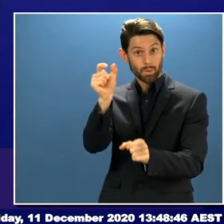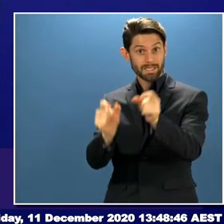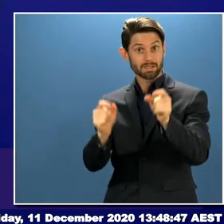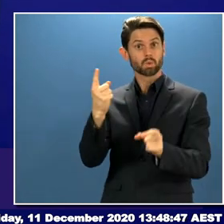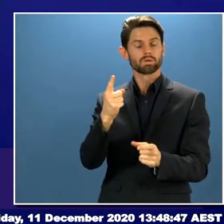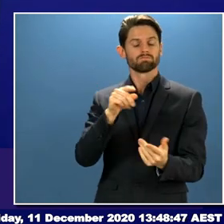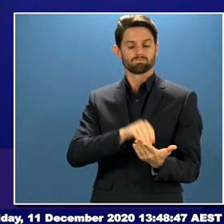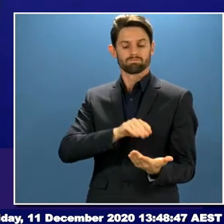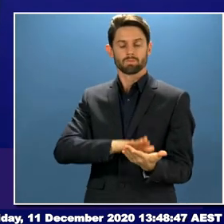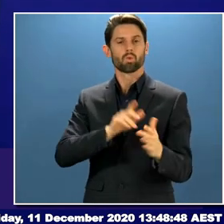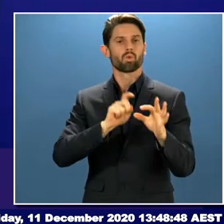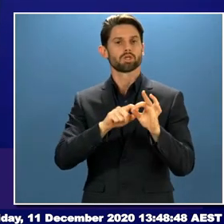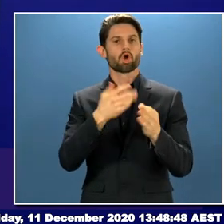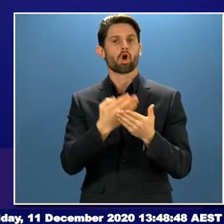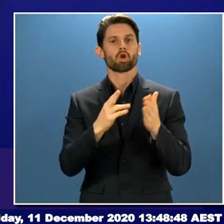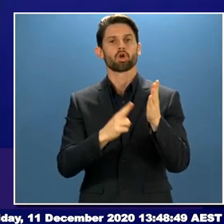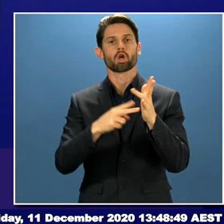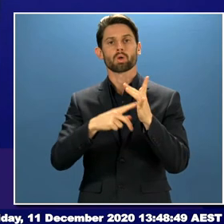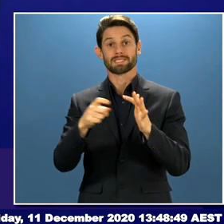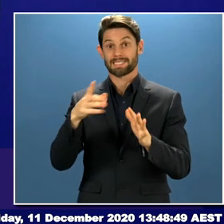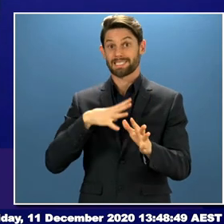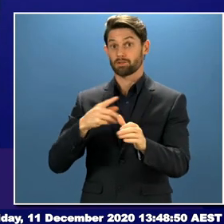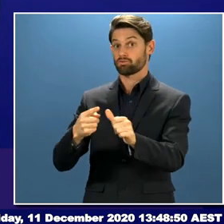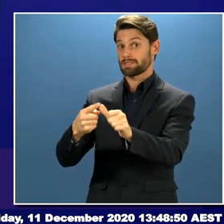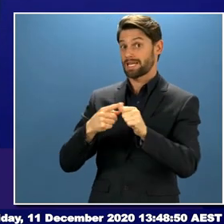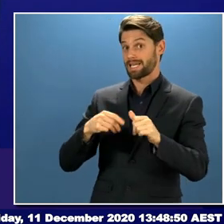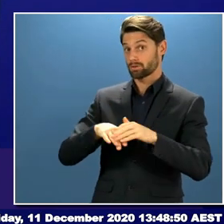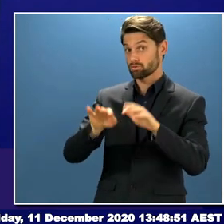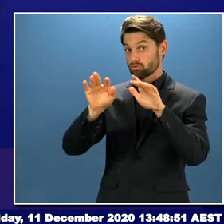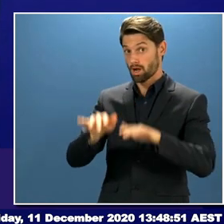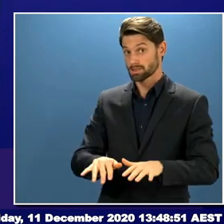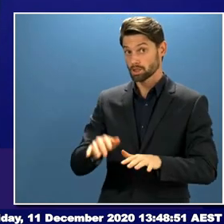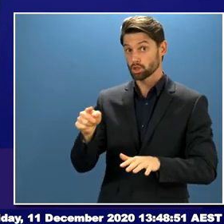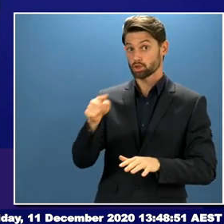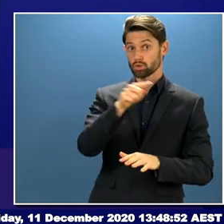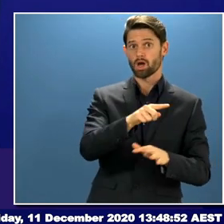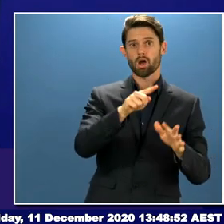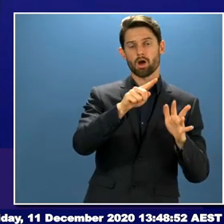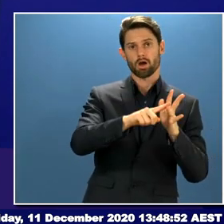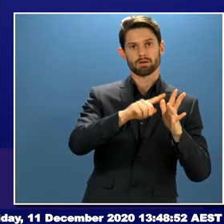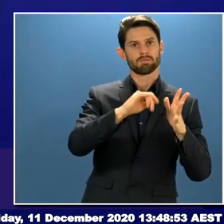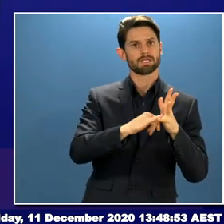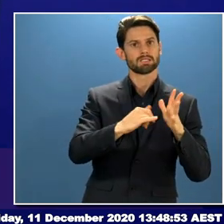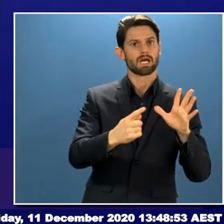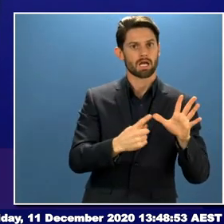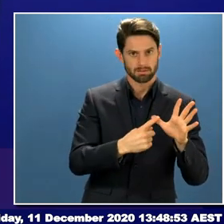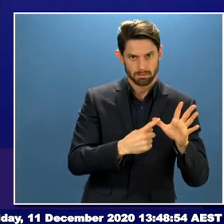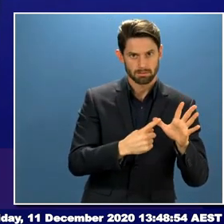during this hearing should provide their answers in writing to the Office of the Solicitor Assisting the Royal Commission.